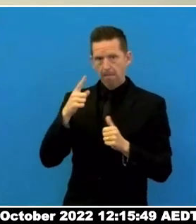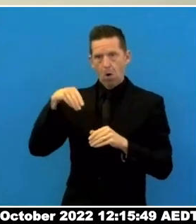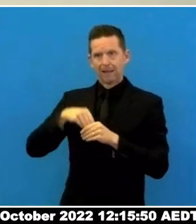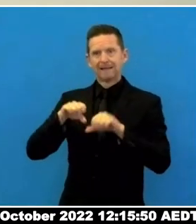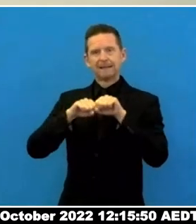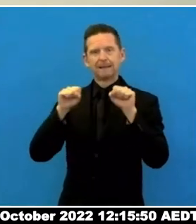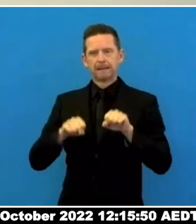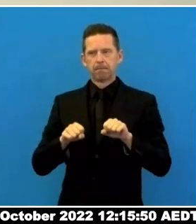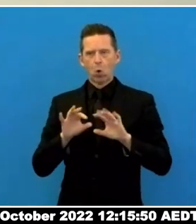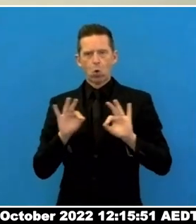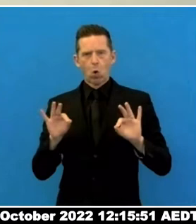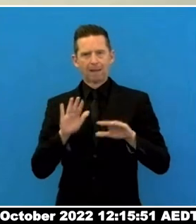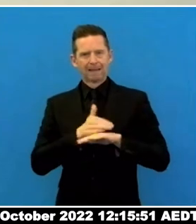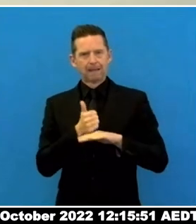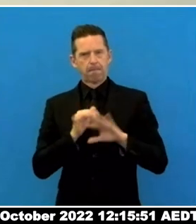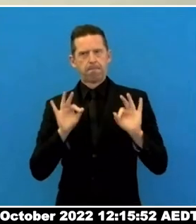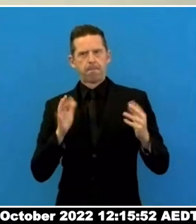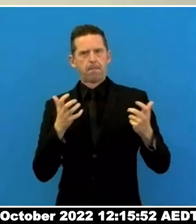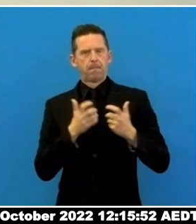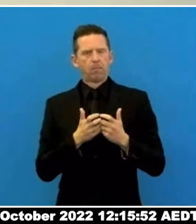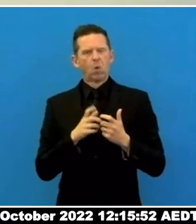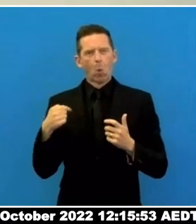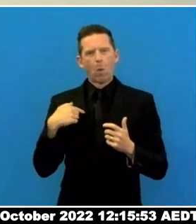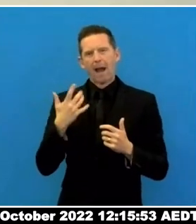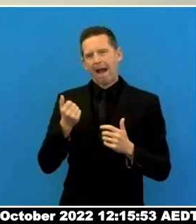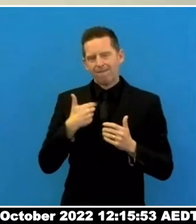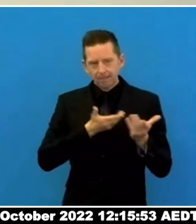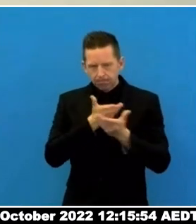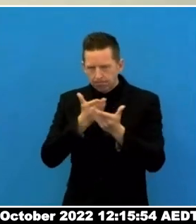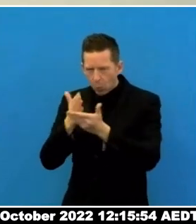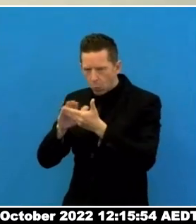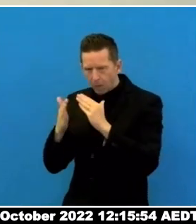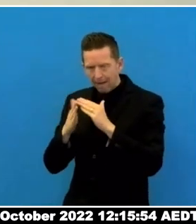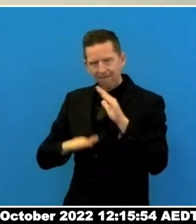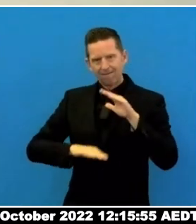And so one thing that we do is work with communities, so we have a whole system of community advisory groups